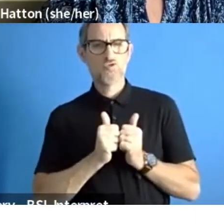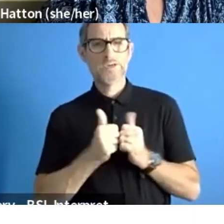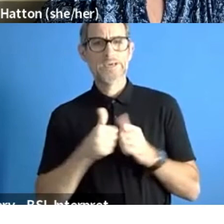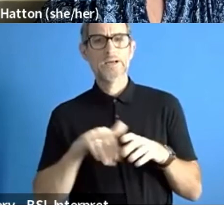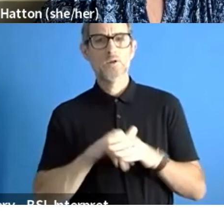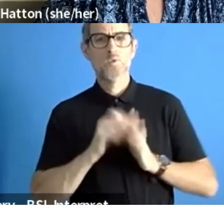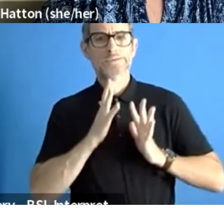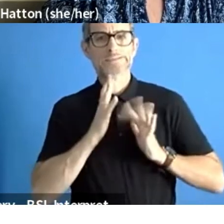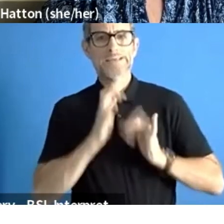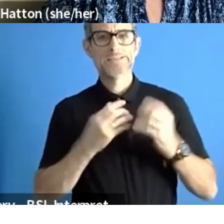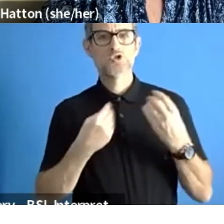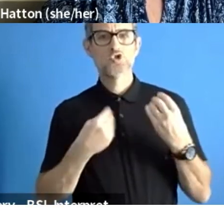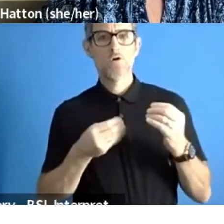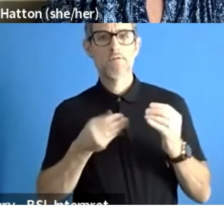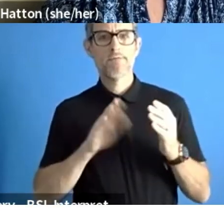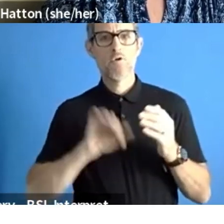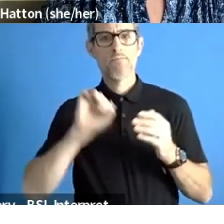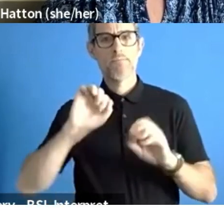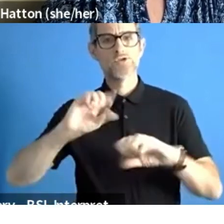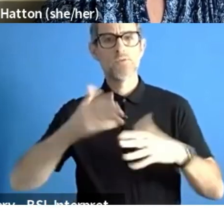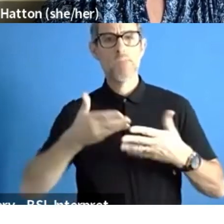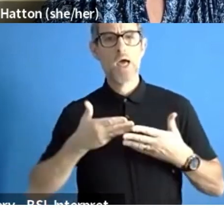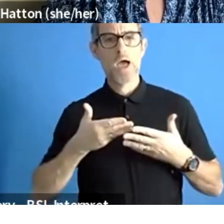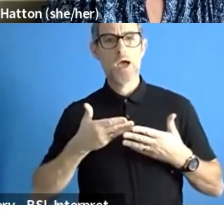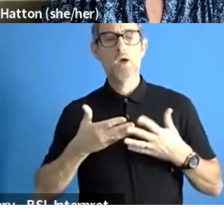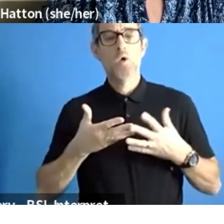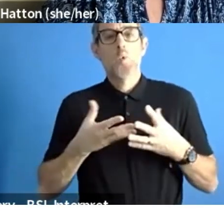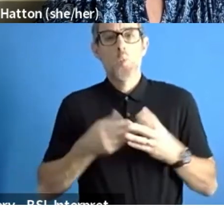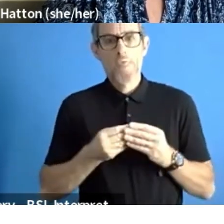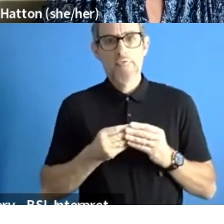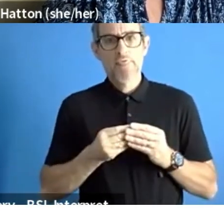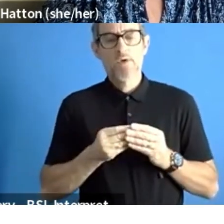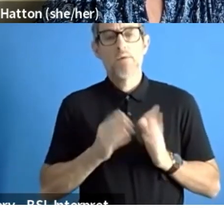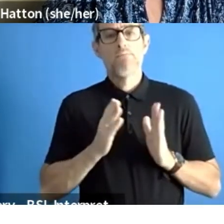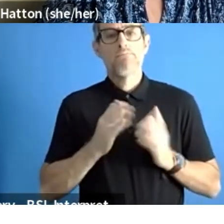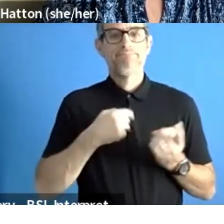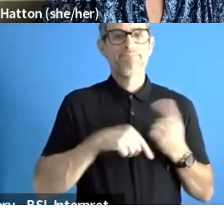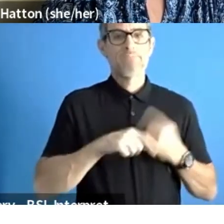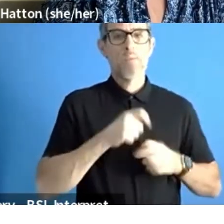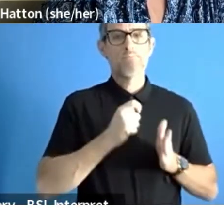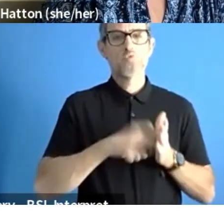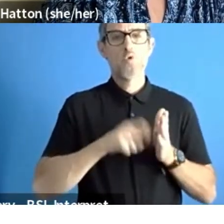software of suppliers with the procurement people in our organisation